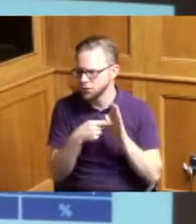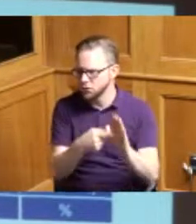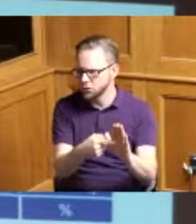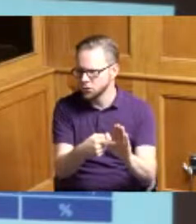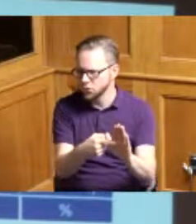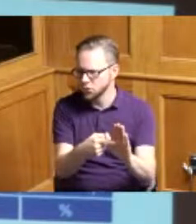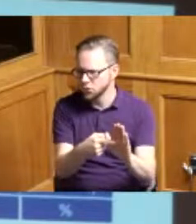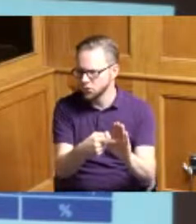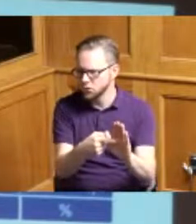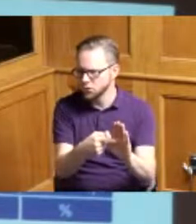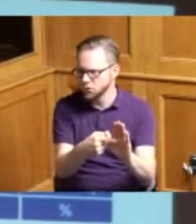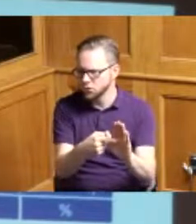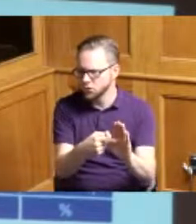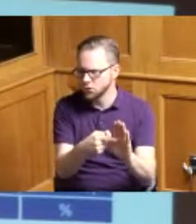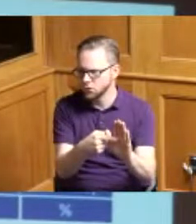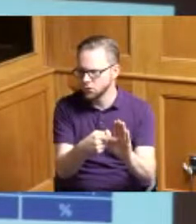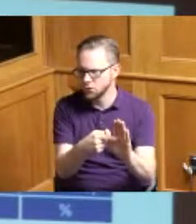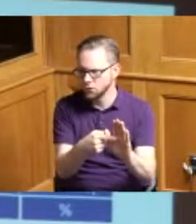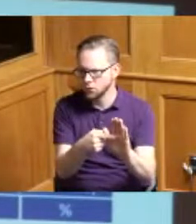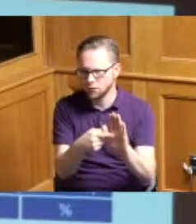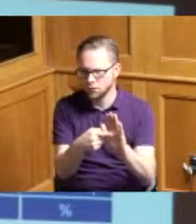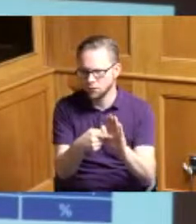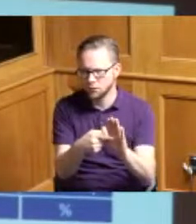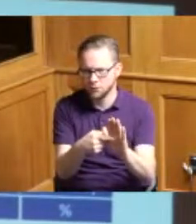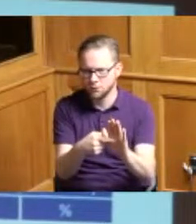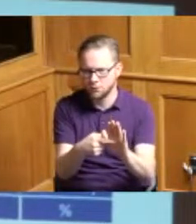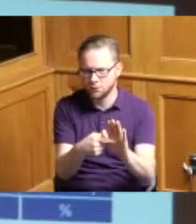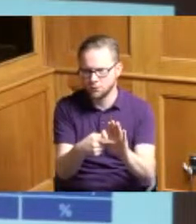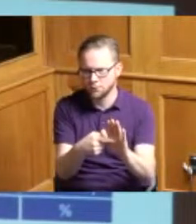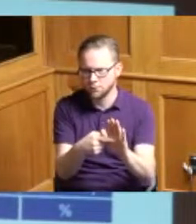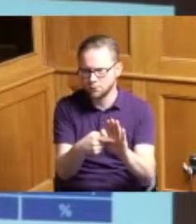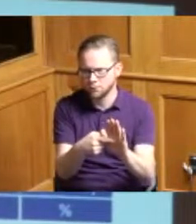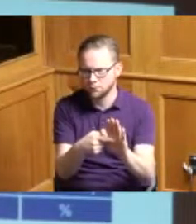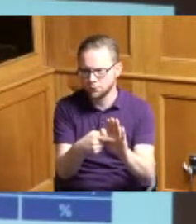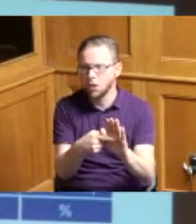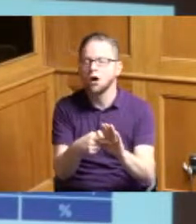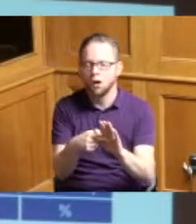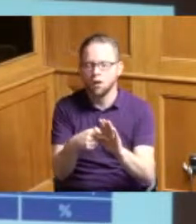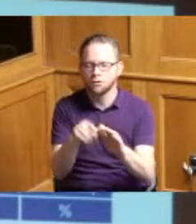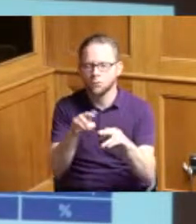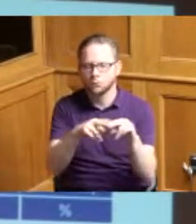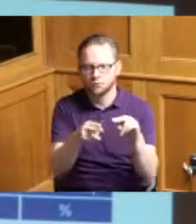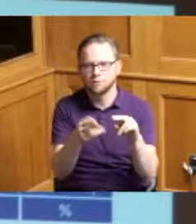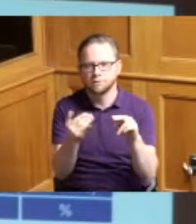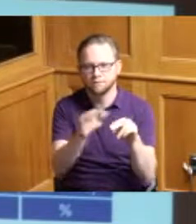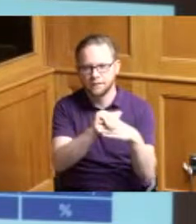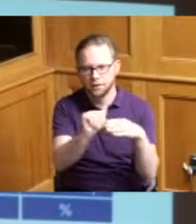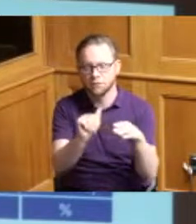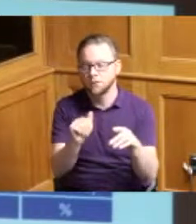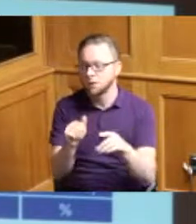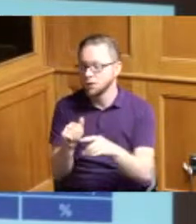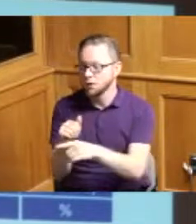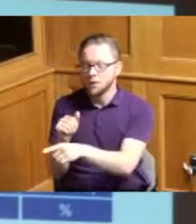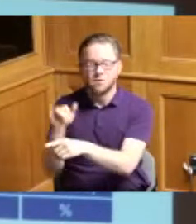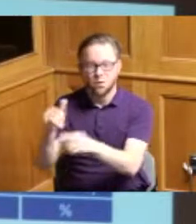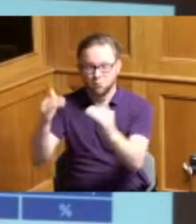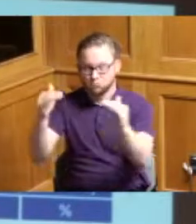eighths inch meter one has two CCF of volume one has five CCF of volume and if depending on what